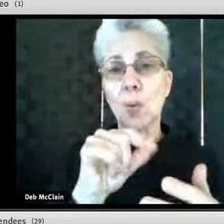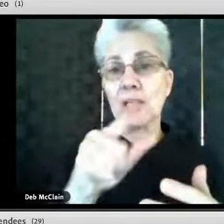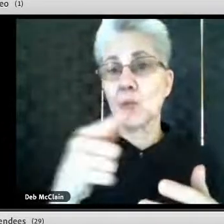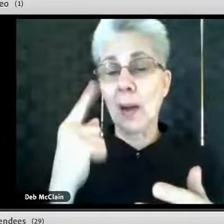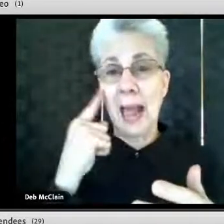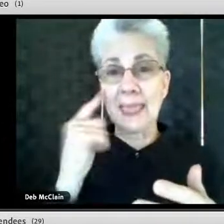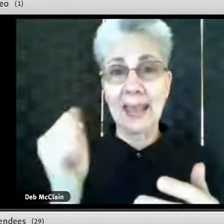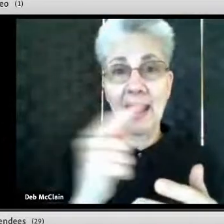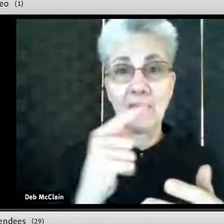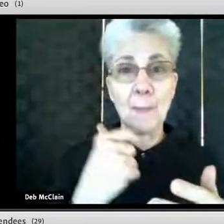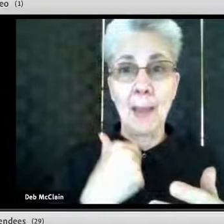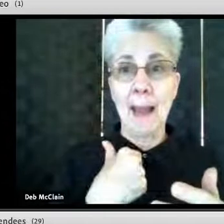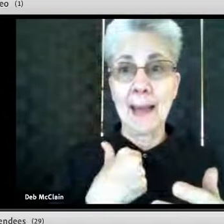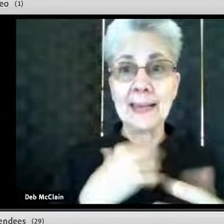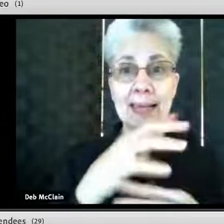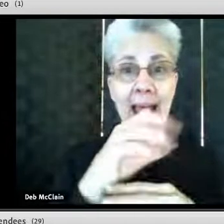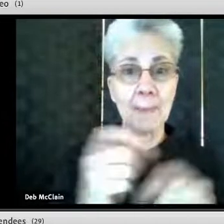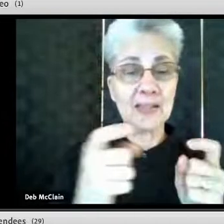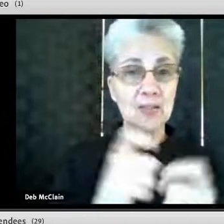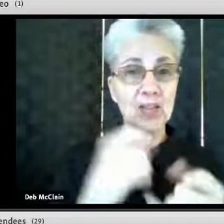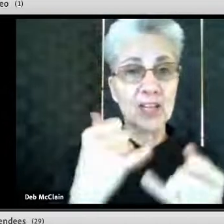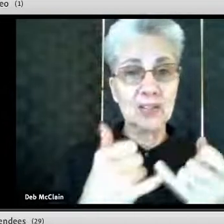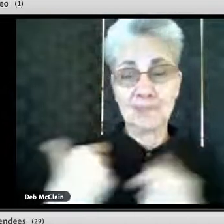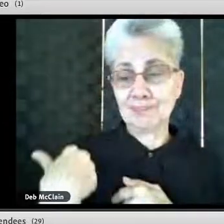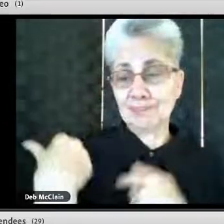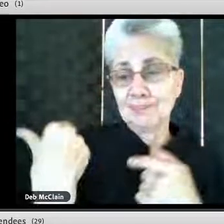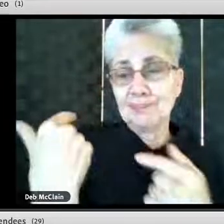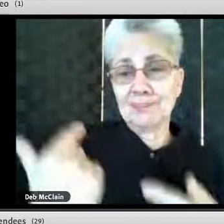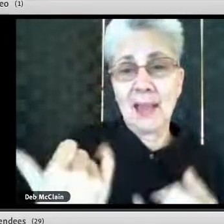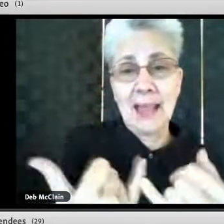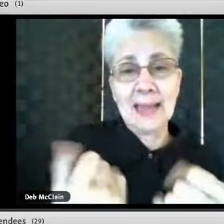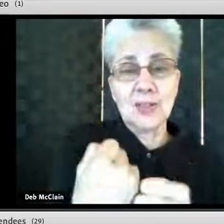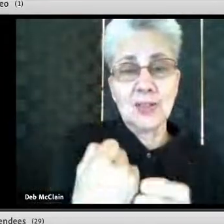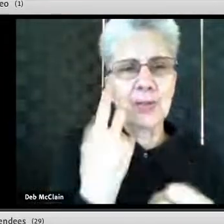I think everybody's habits changed over the last year. So seeing what was going on.